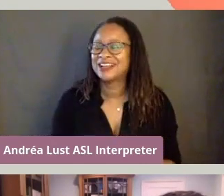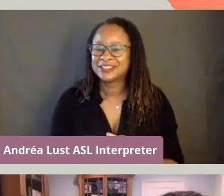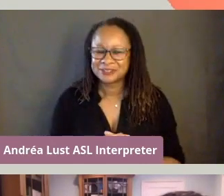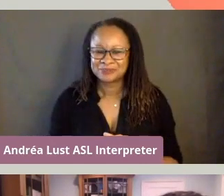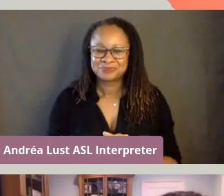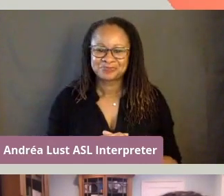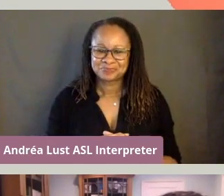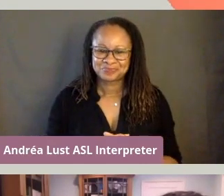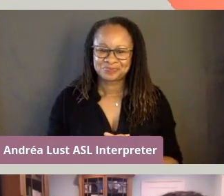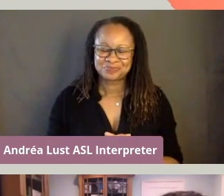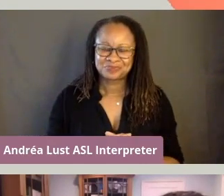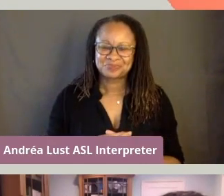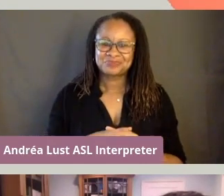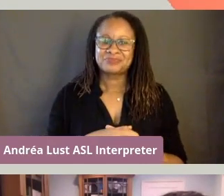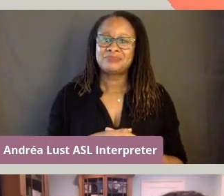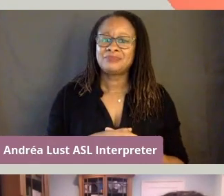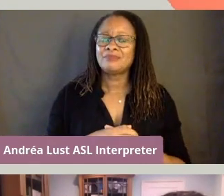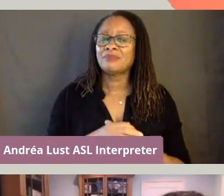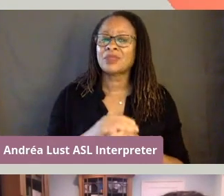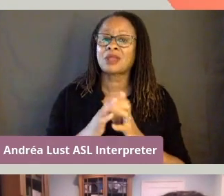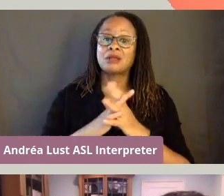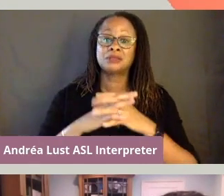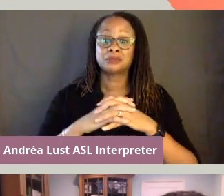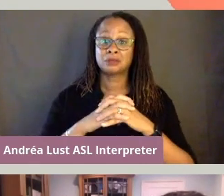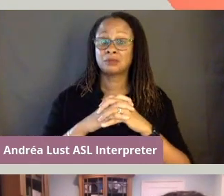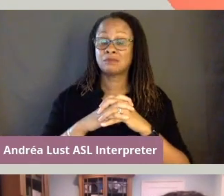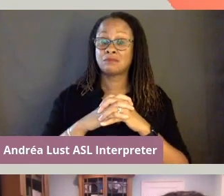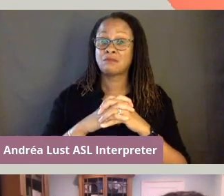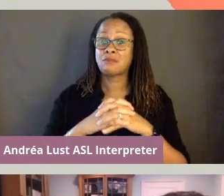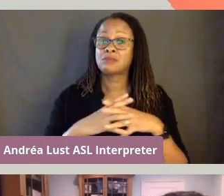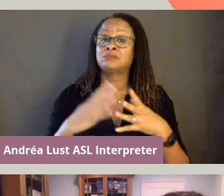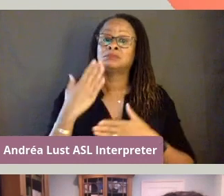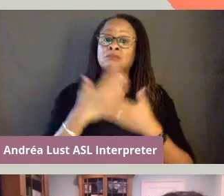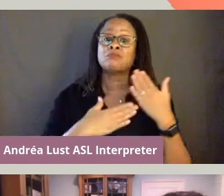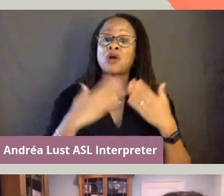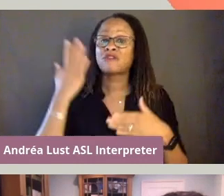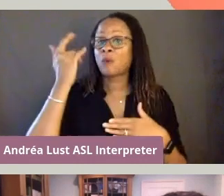I guess part of why I'm having also difficulty